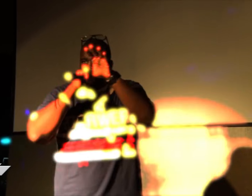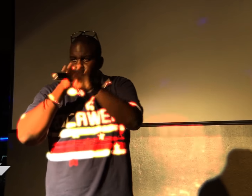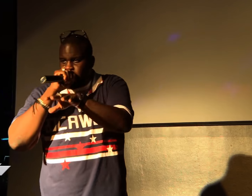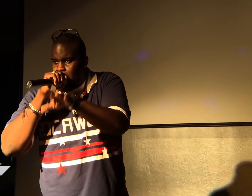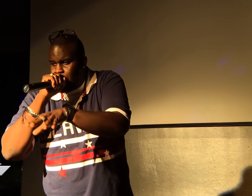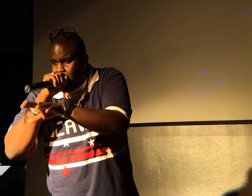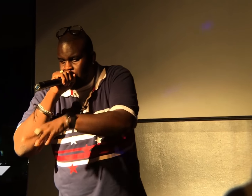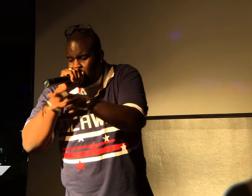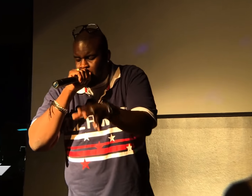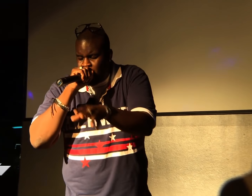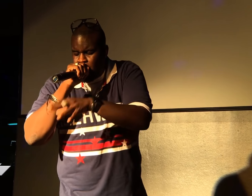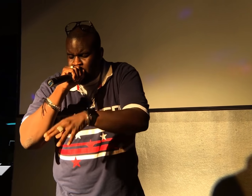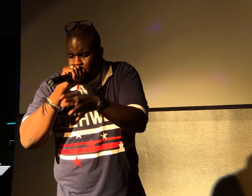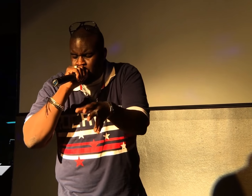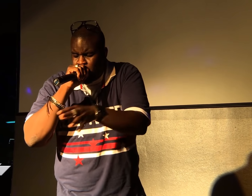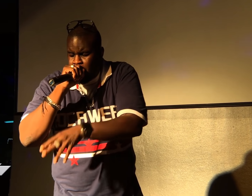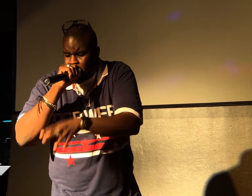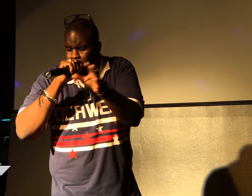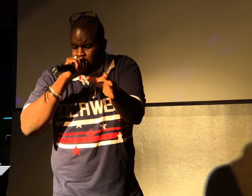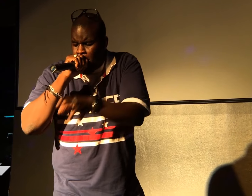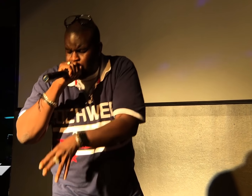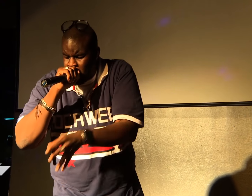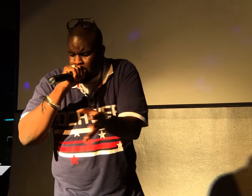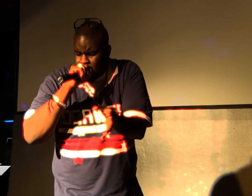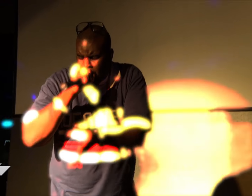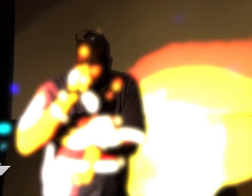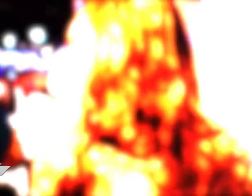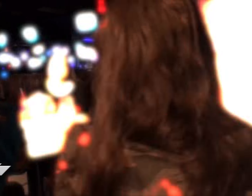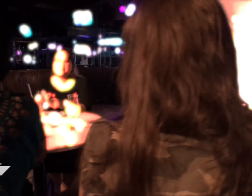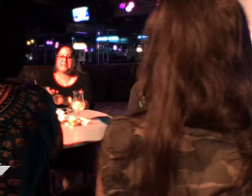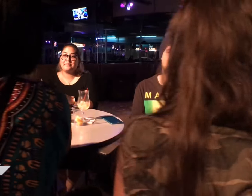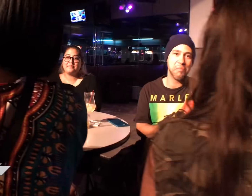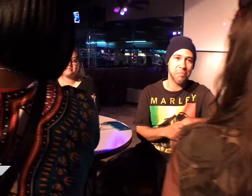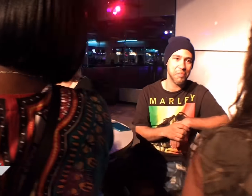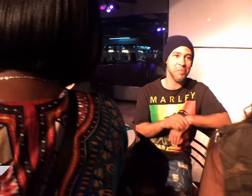(beat box sounds) After couple of other local Deaf artists took the stage, the crowd sat